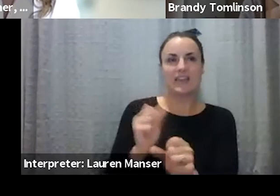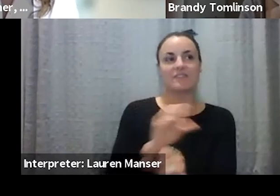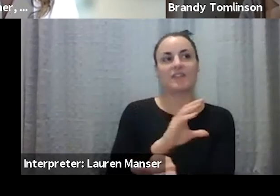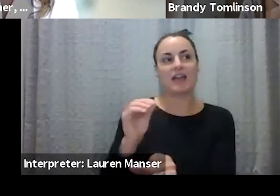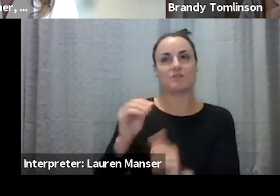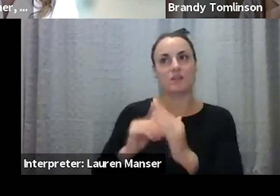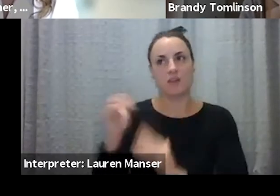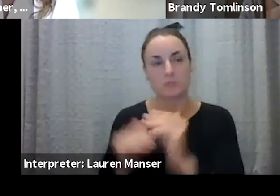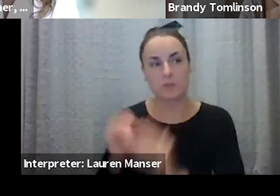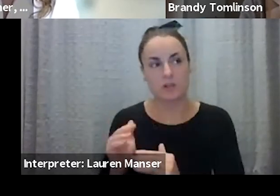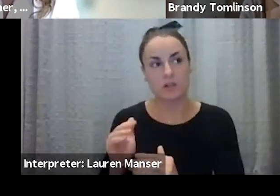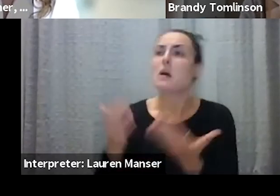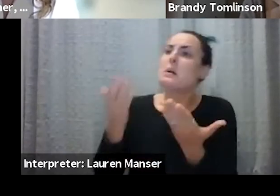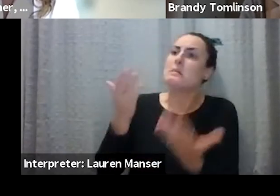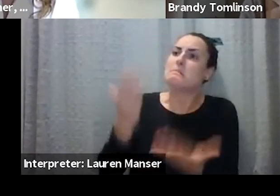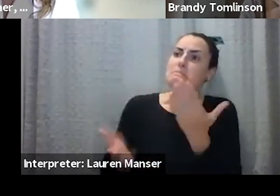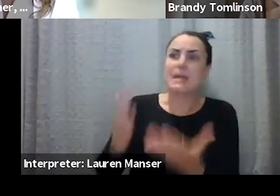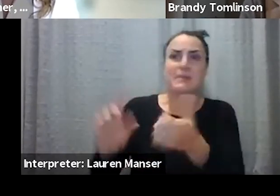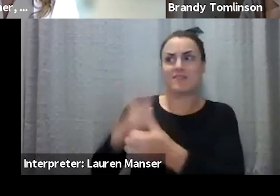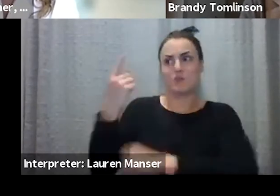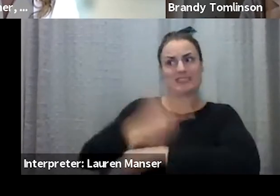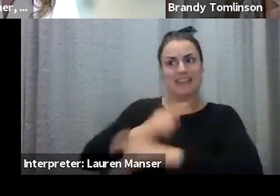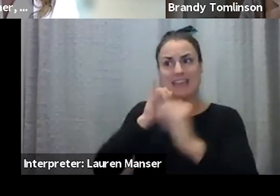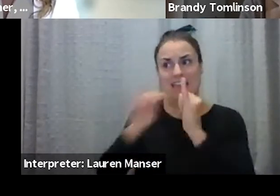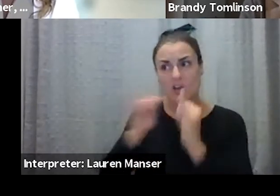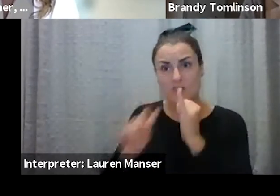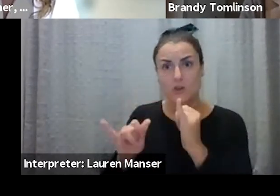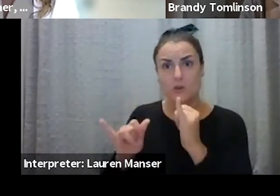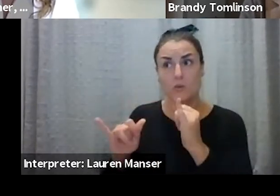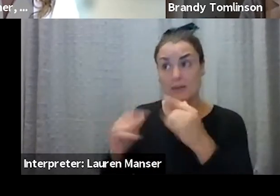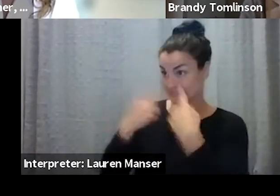but don't feel as entirely appropriate to have right now. This kind of virtual setting